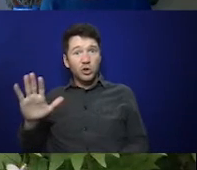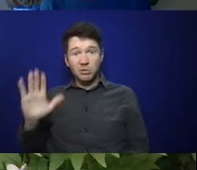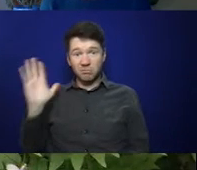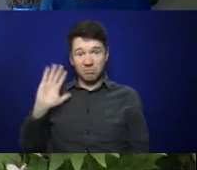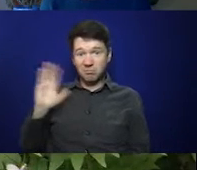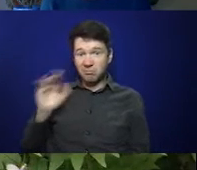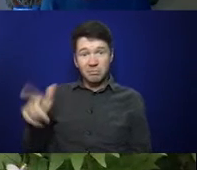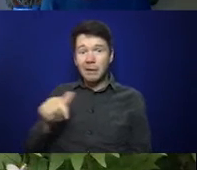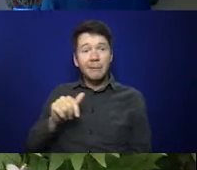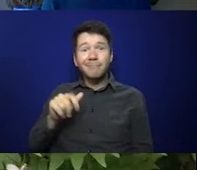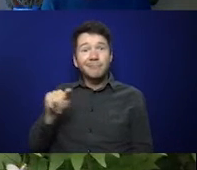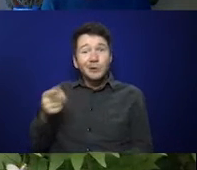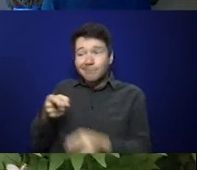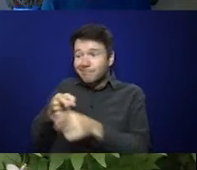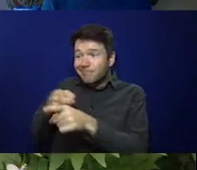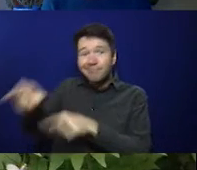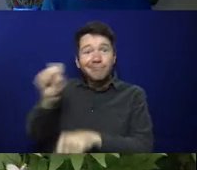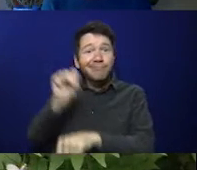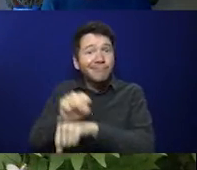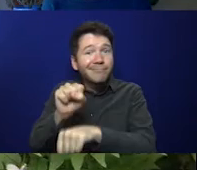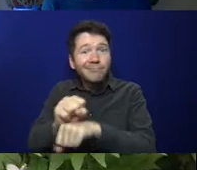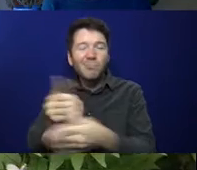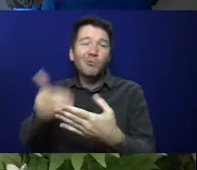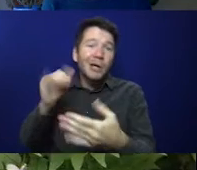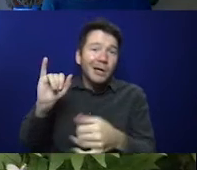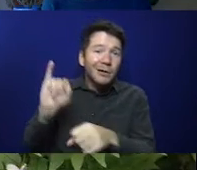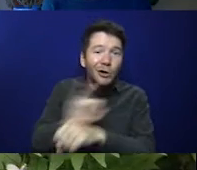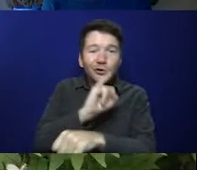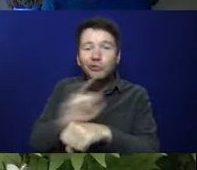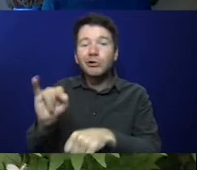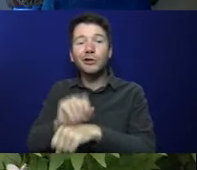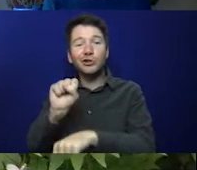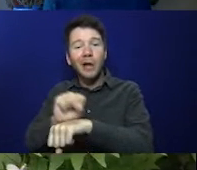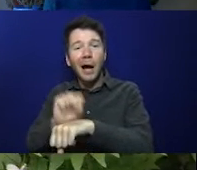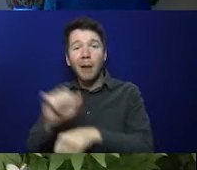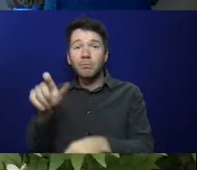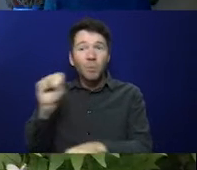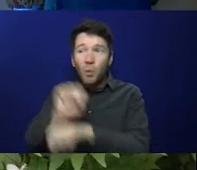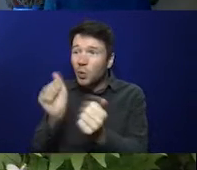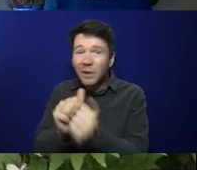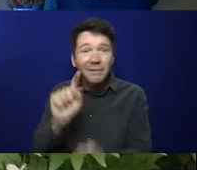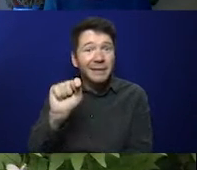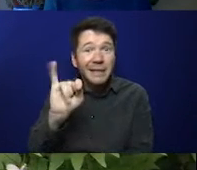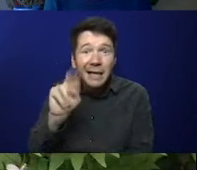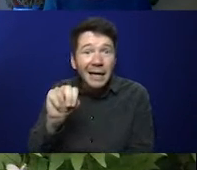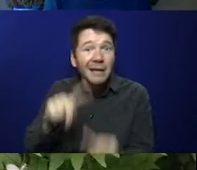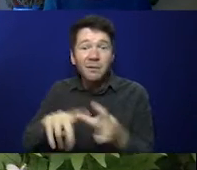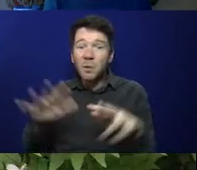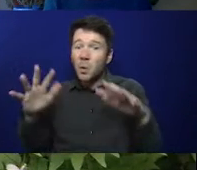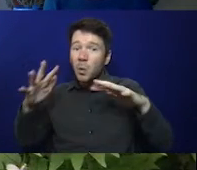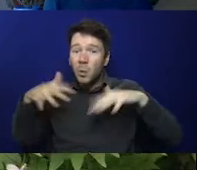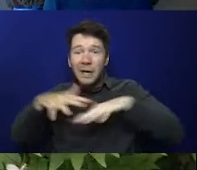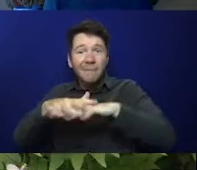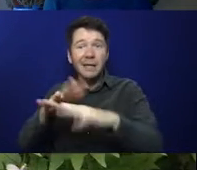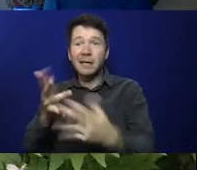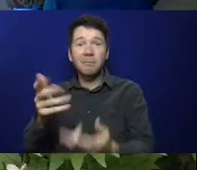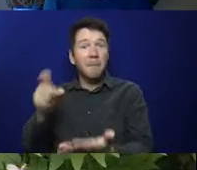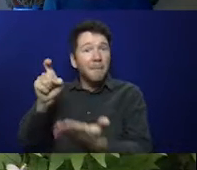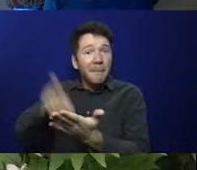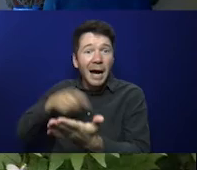who were typically tradespeople involved in pre-industrial revolution jobs such as working with tin, weaving, or mining.